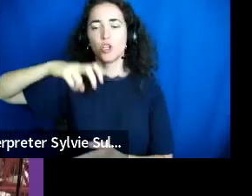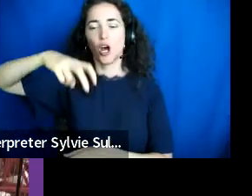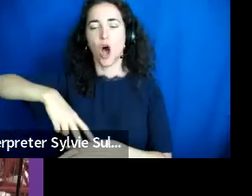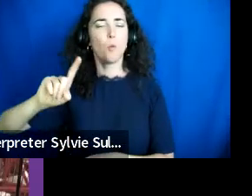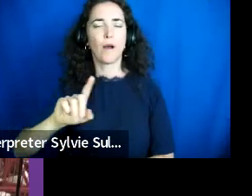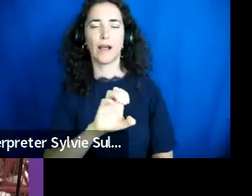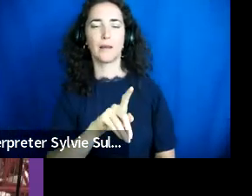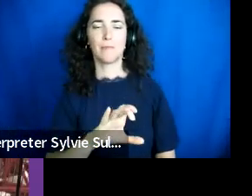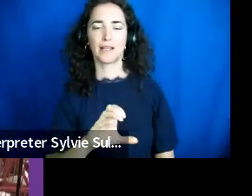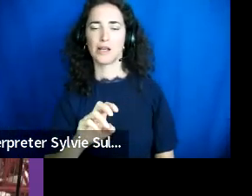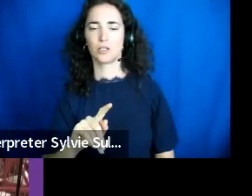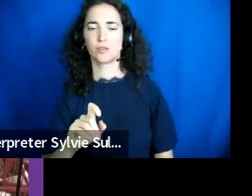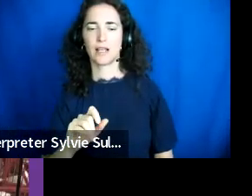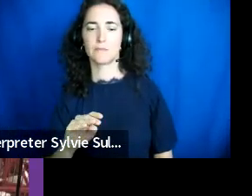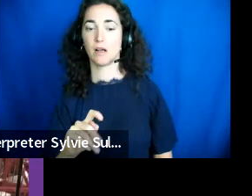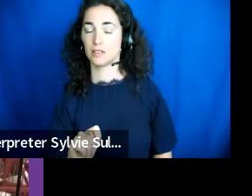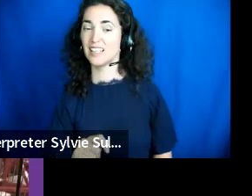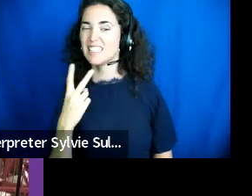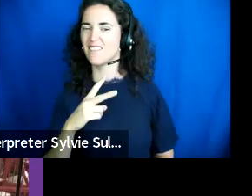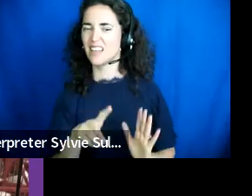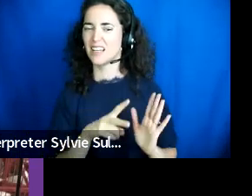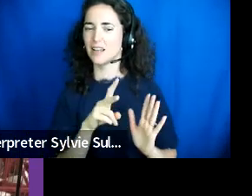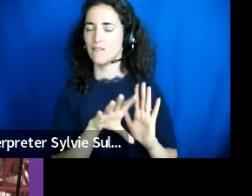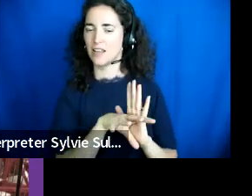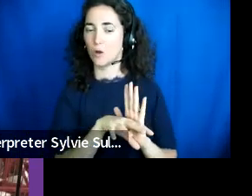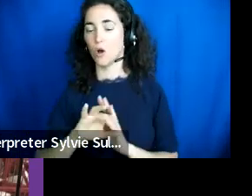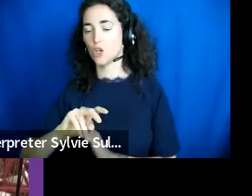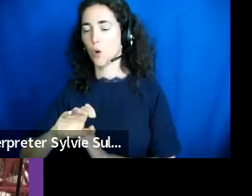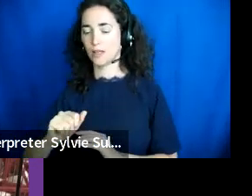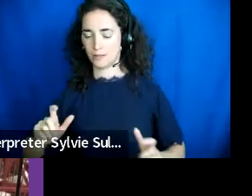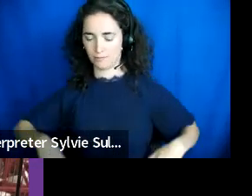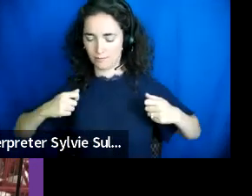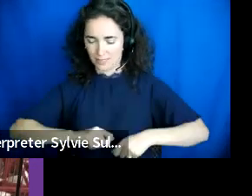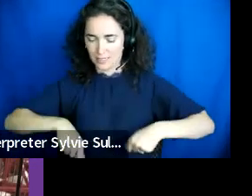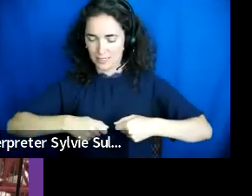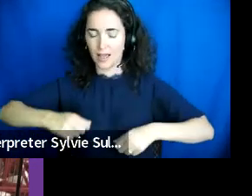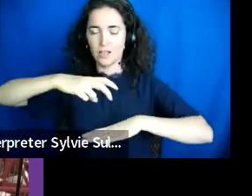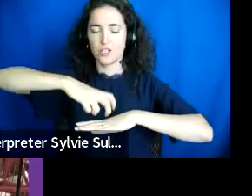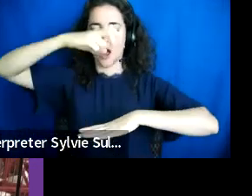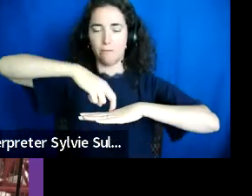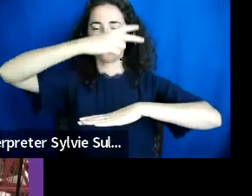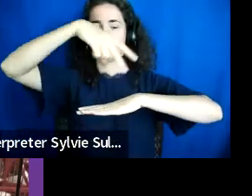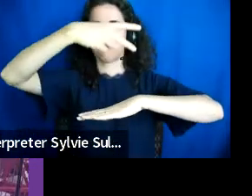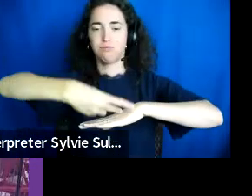Check out this video as Nolan jumps on a trampoline with a harness and as a front and back flip.